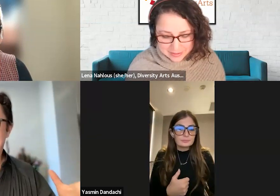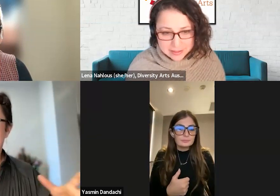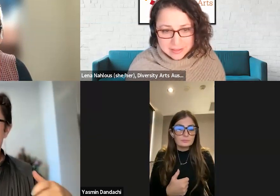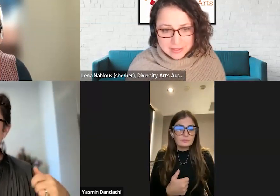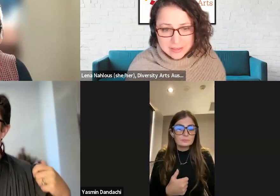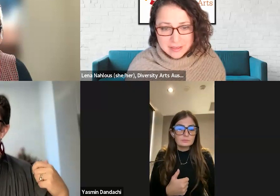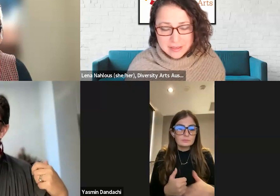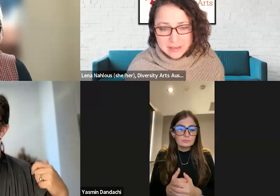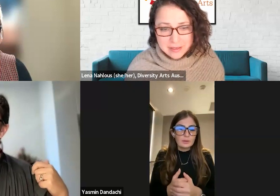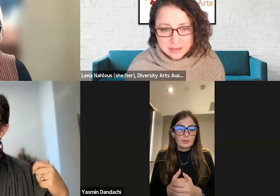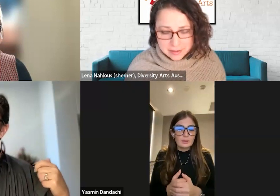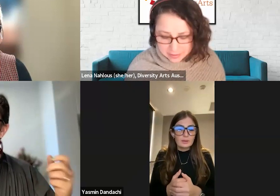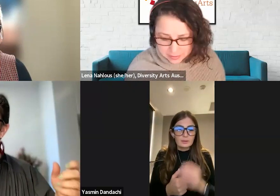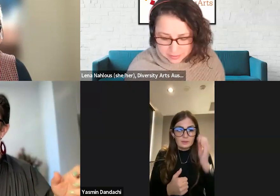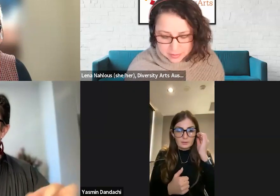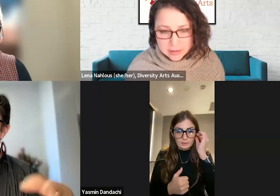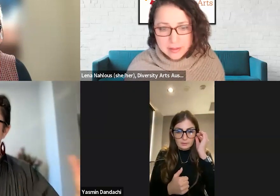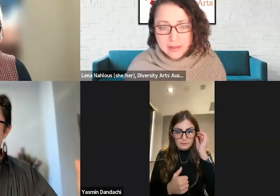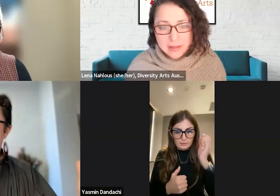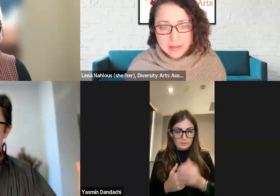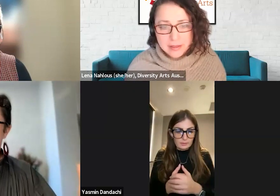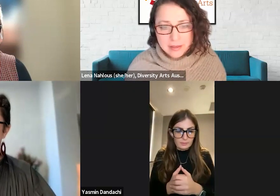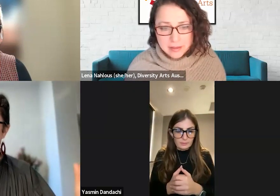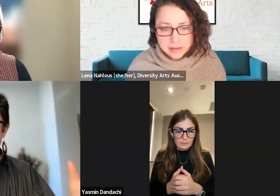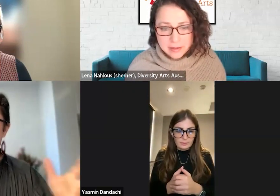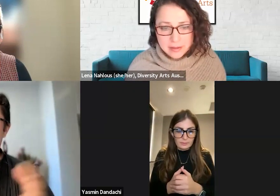getting more practice examples happening.